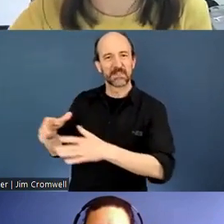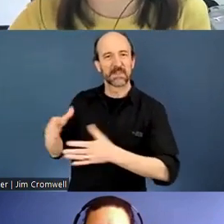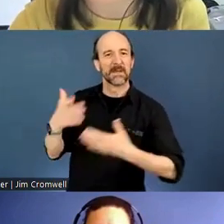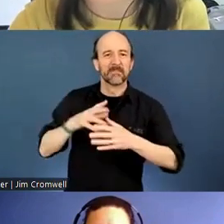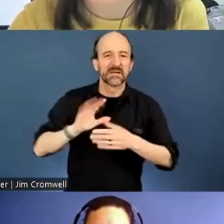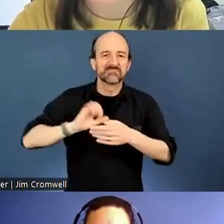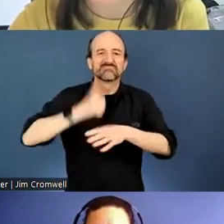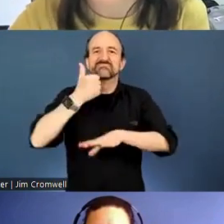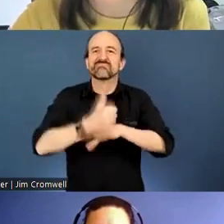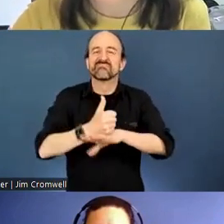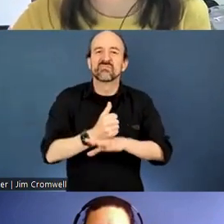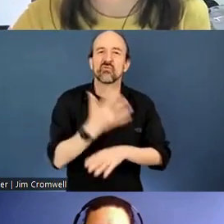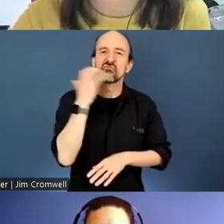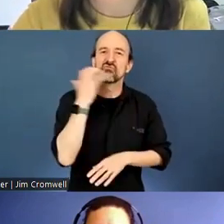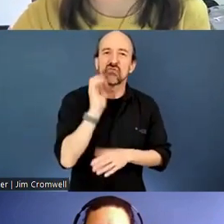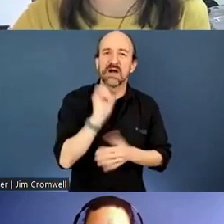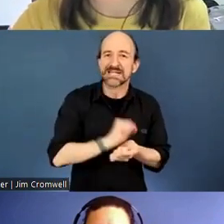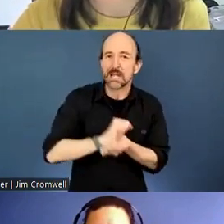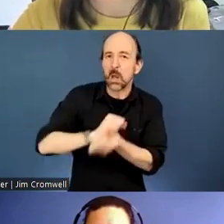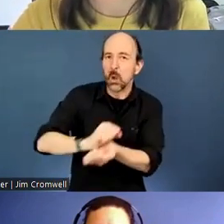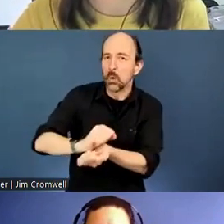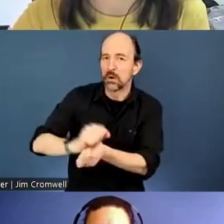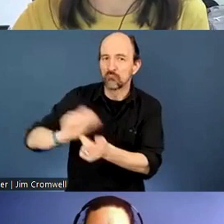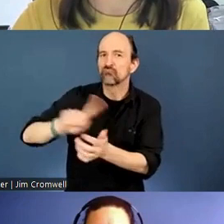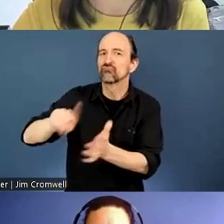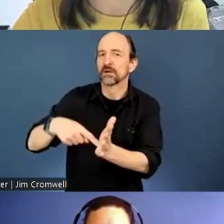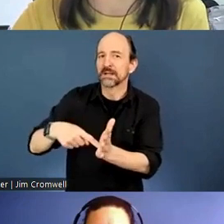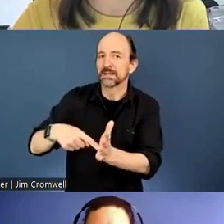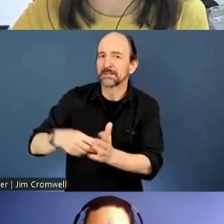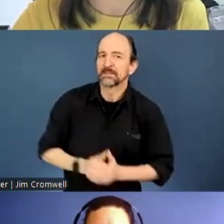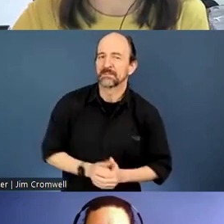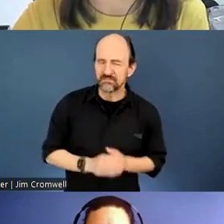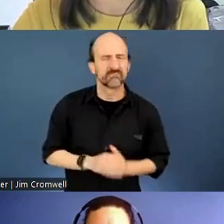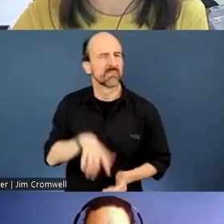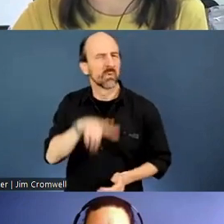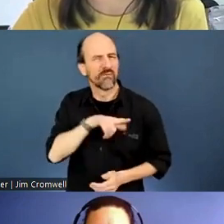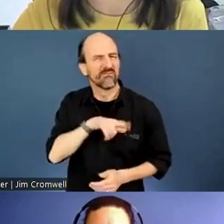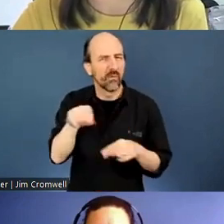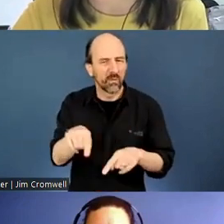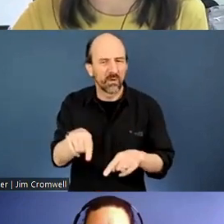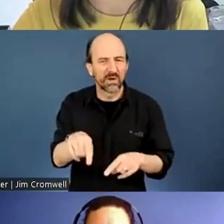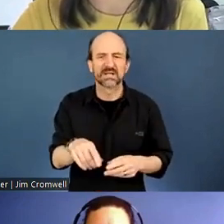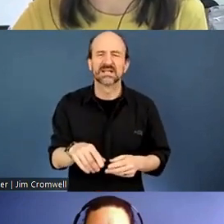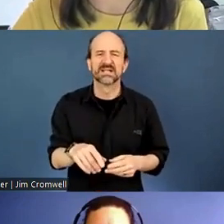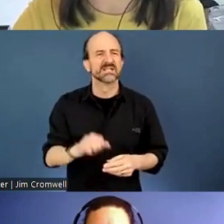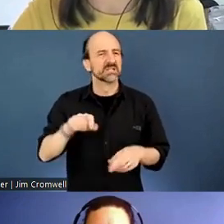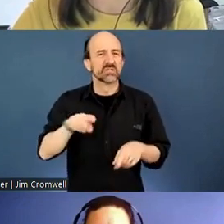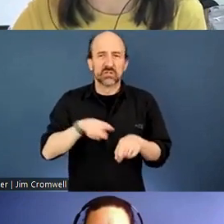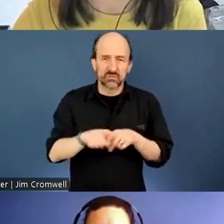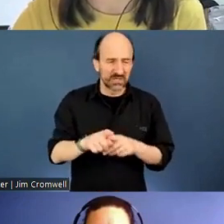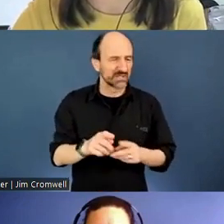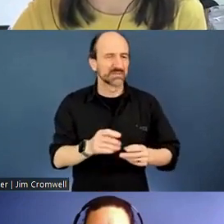and this rice led project was intended to speak to issues around foods in security in their community.